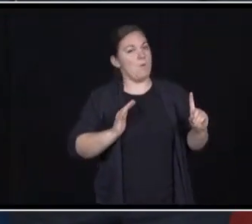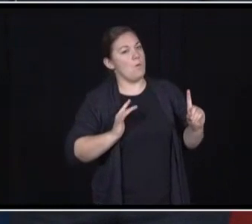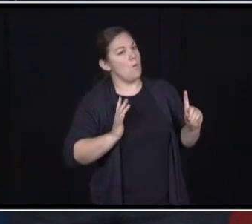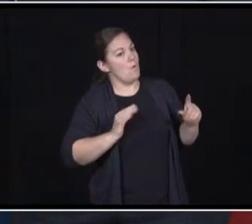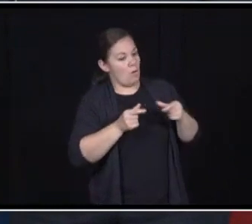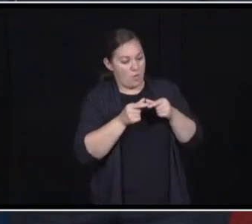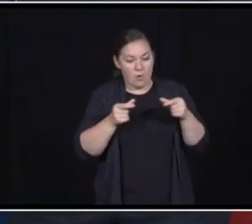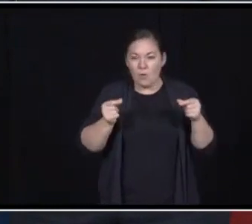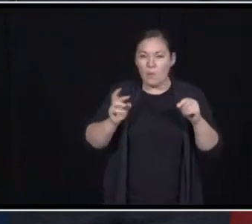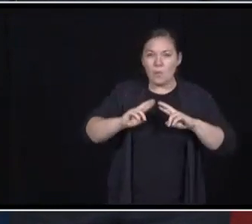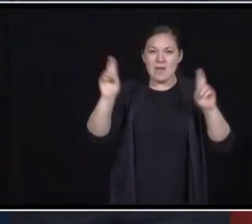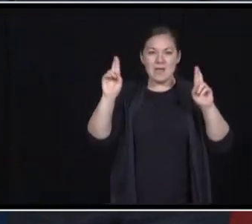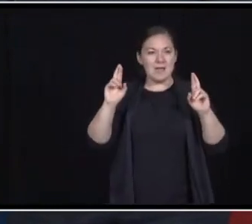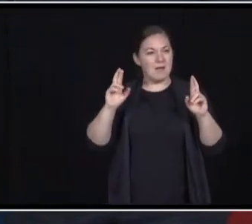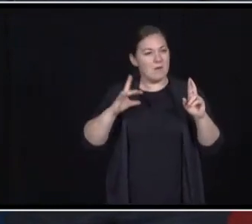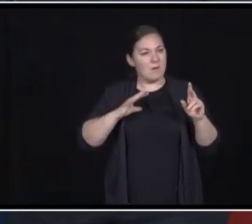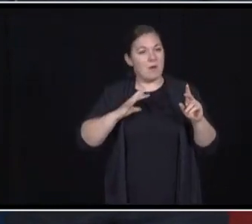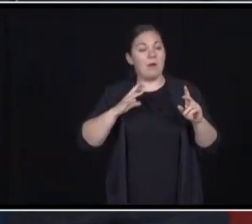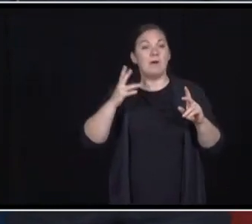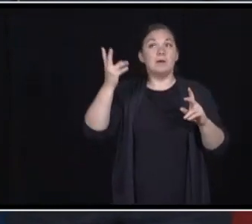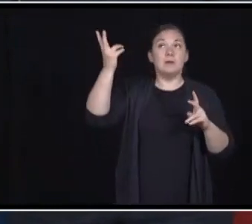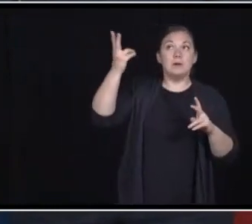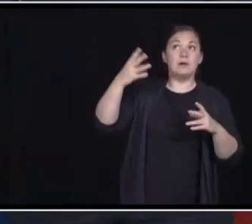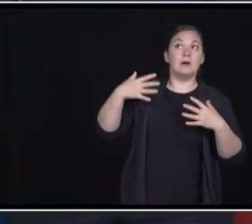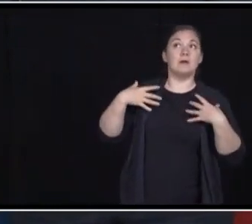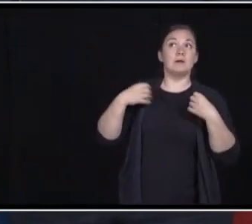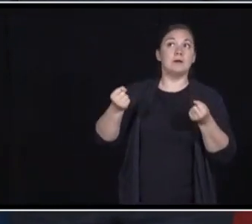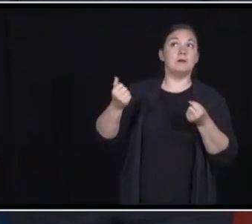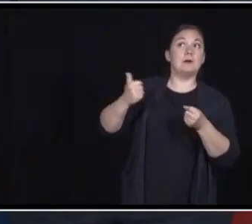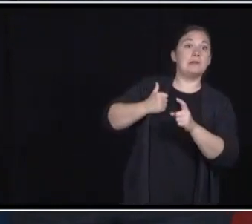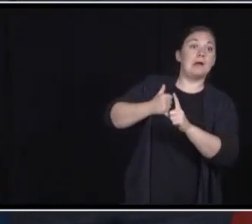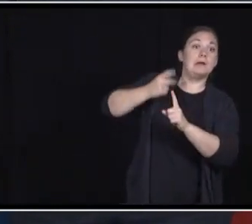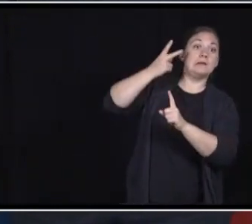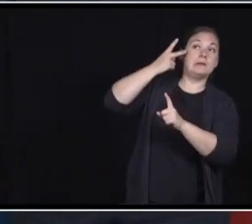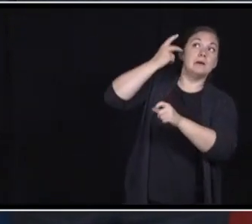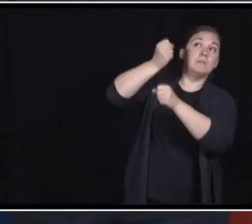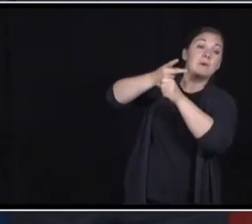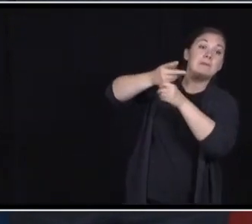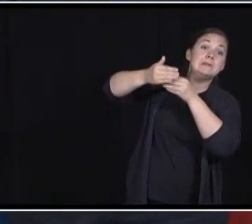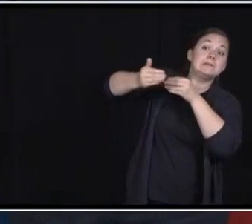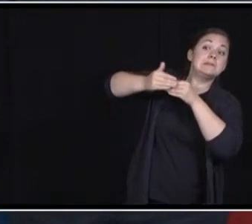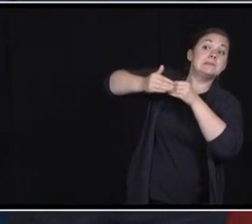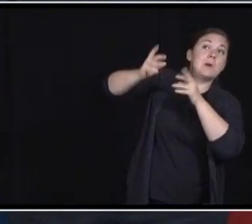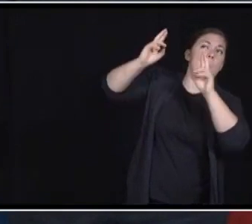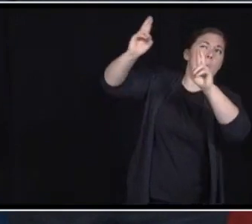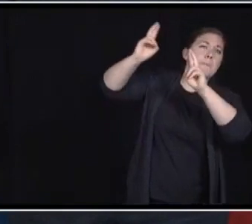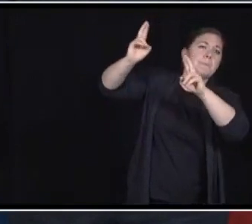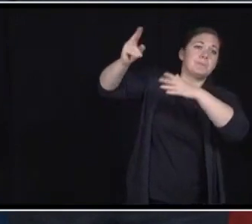The rapid tests, it is going to be a game changer. I understand Health Canada is moving forward